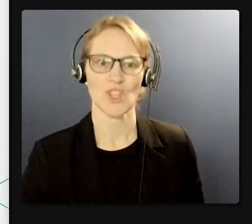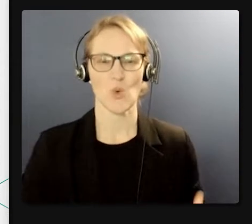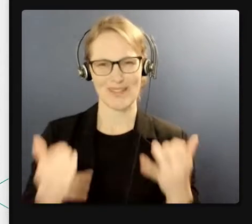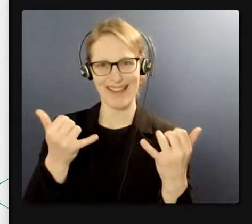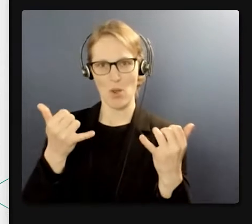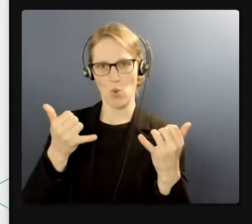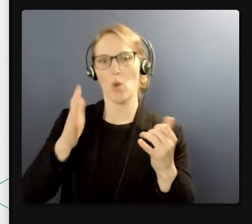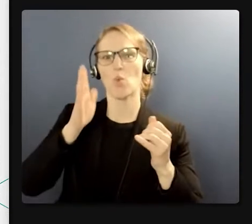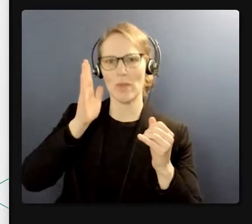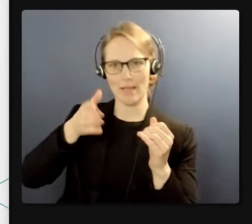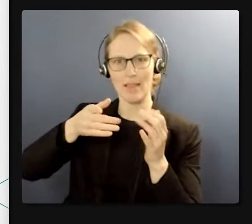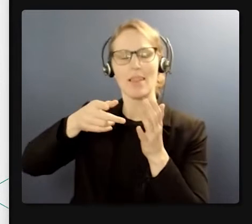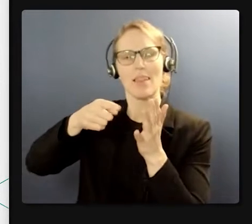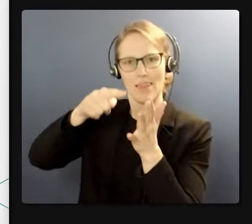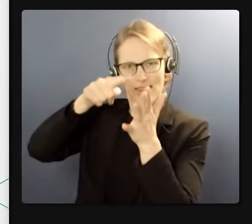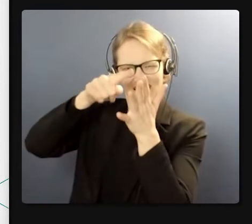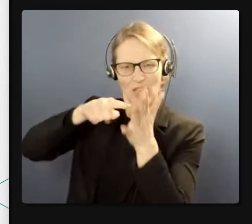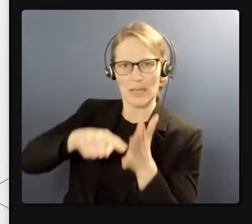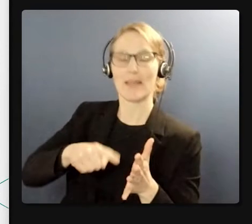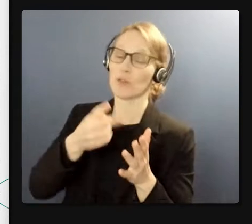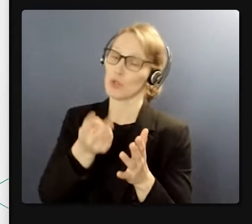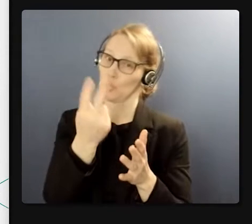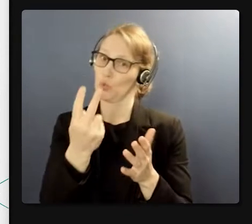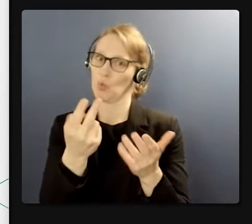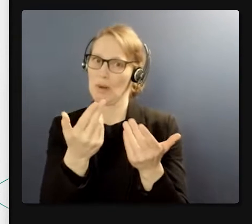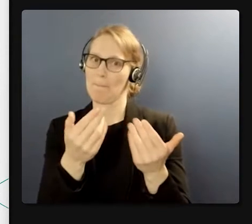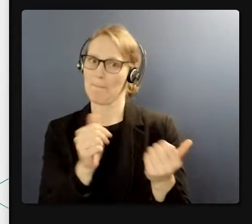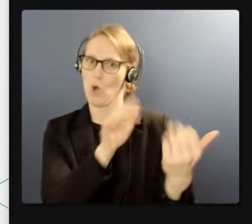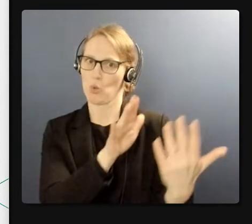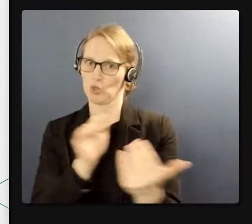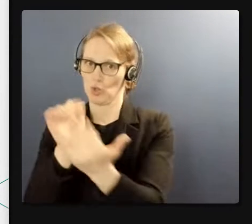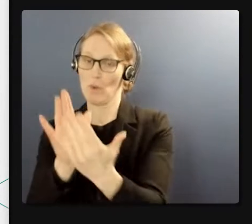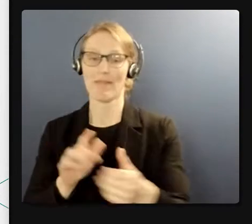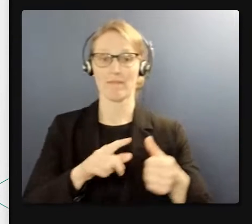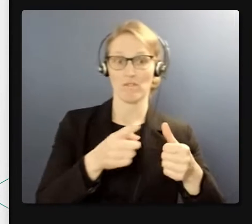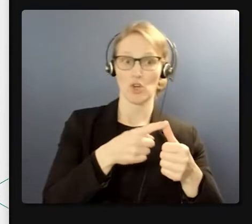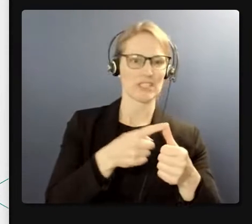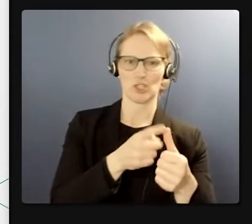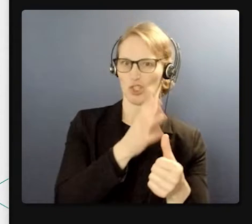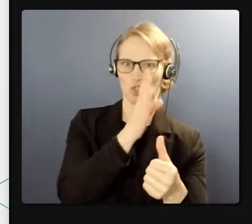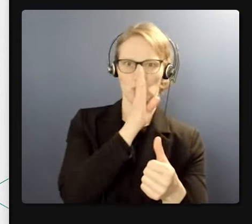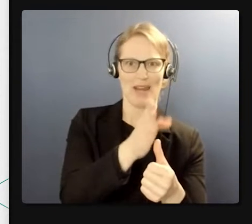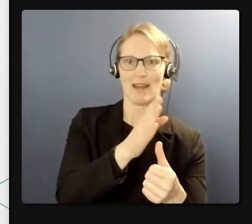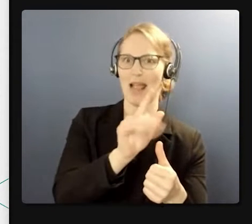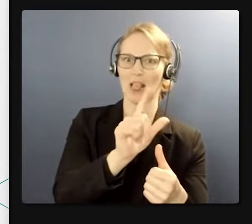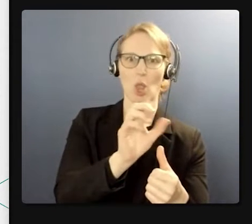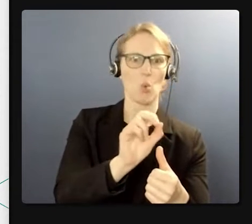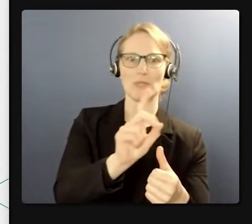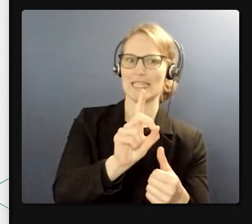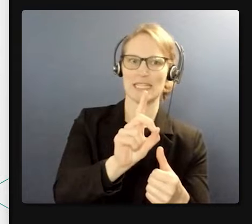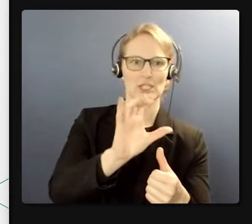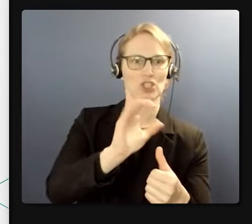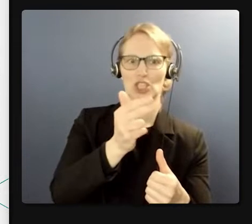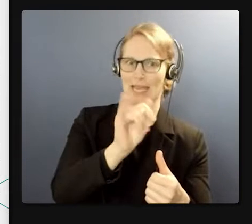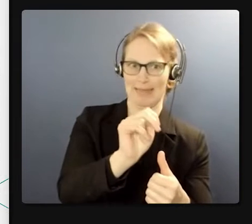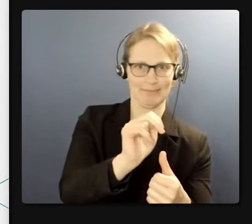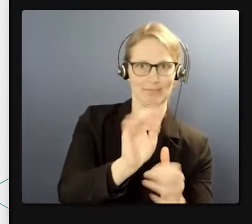and that one is basically just a standard reaction all the way. The second one, which is a little more interesting,